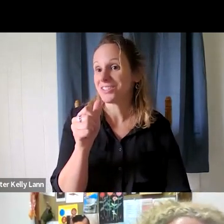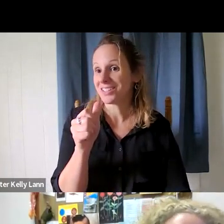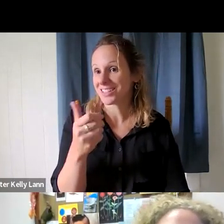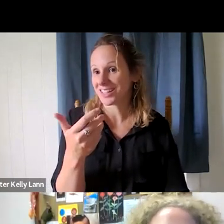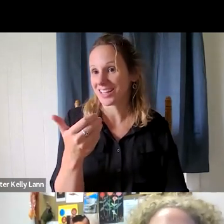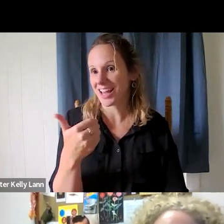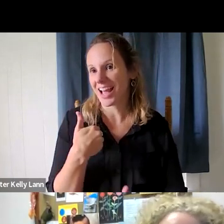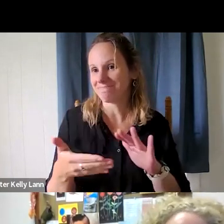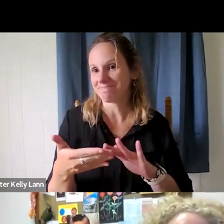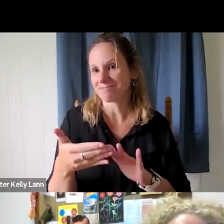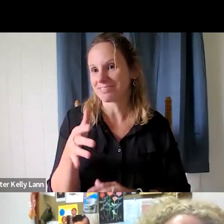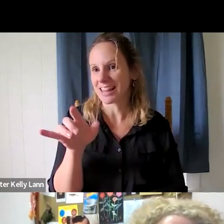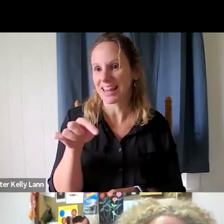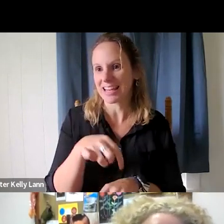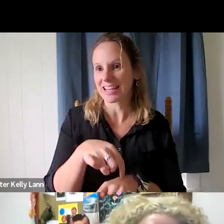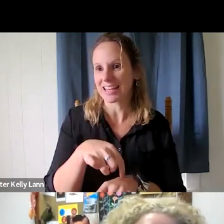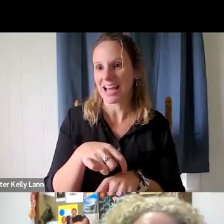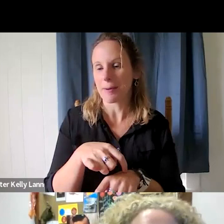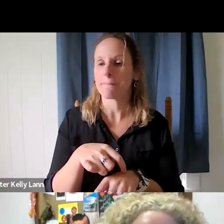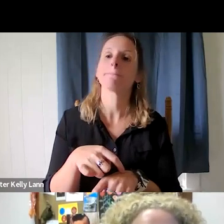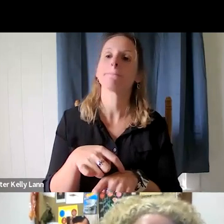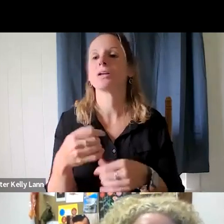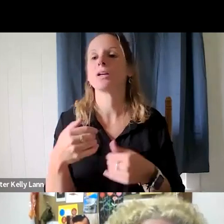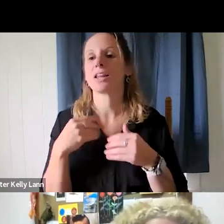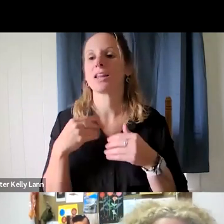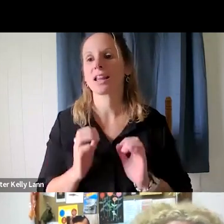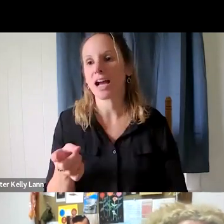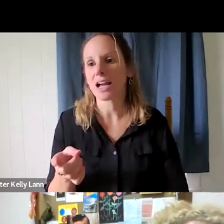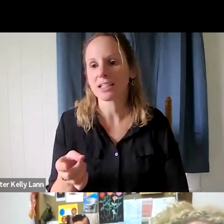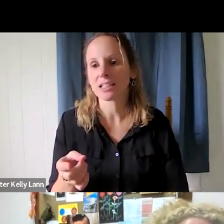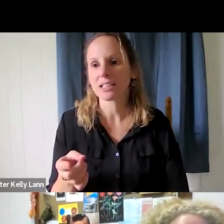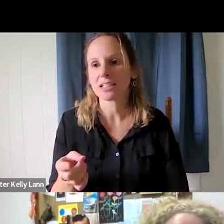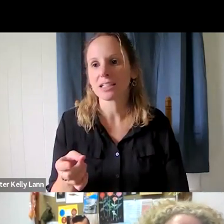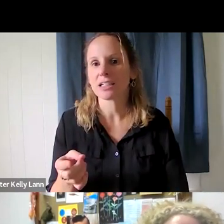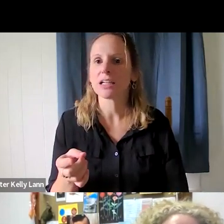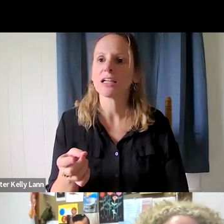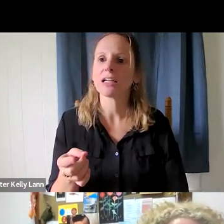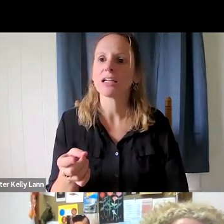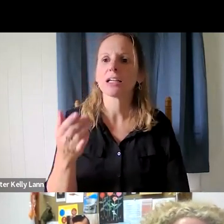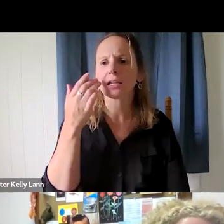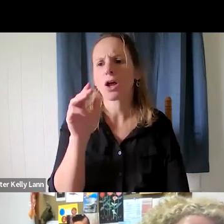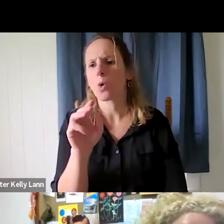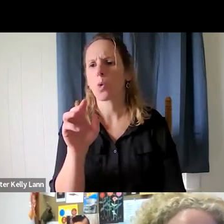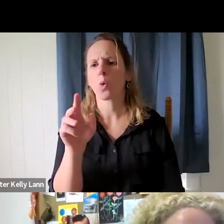you know, about the meaning behind the usage. You know, you may have said Michael used from this age